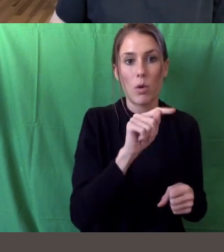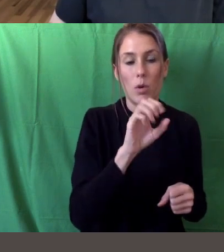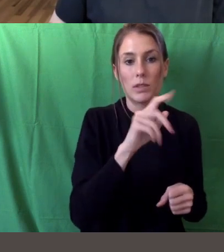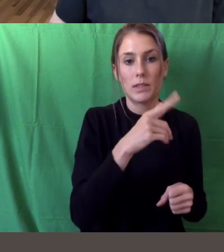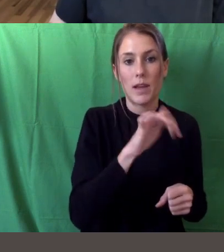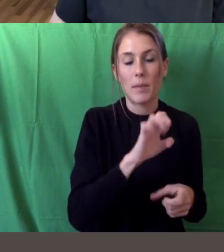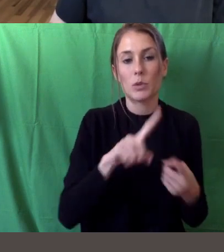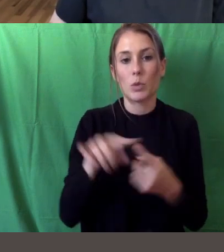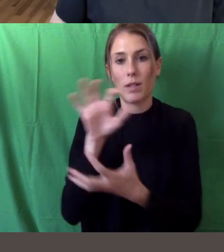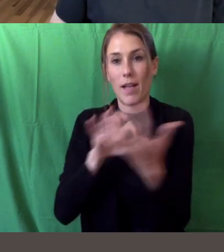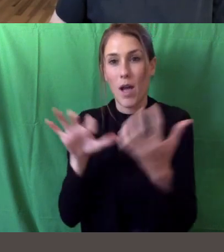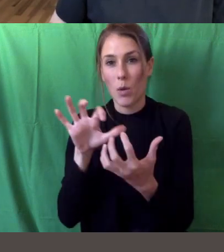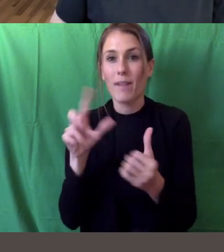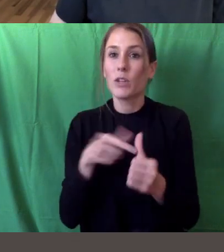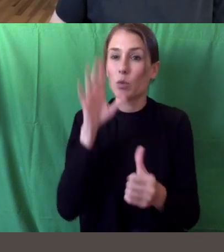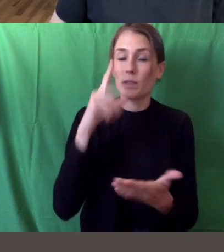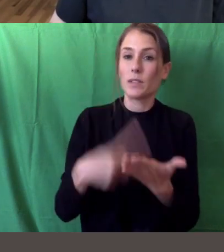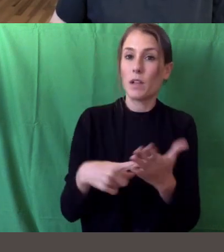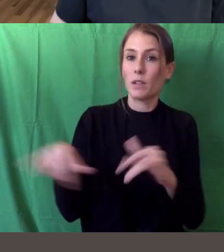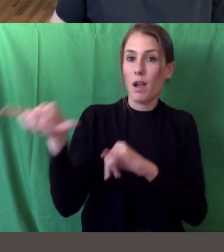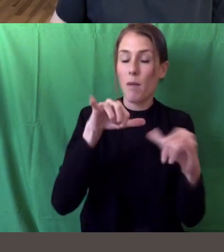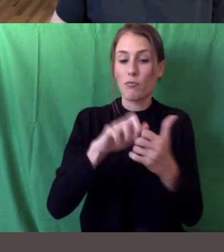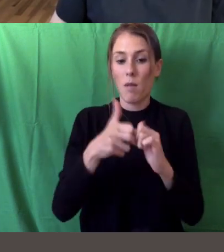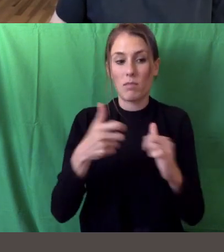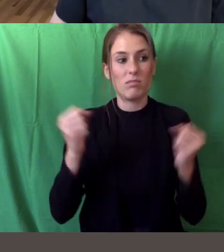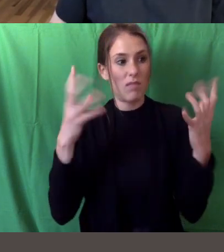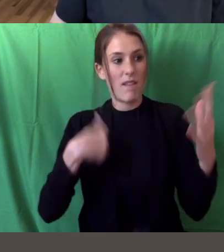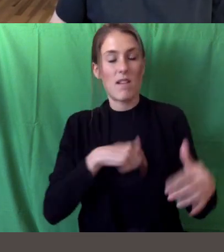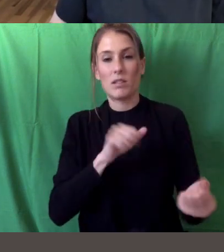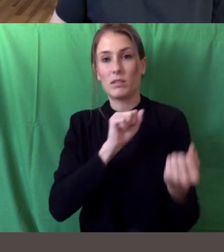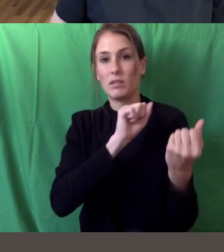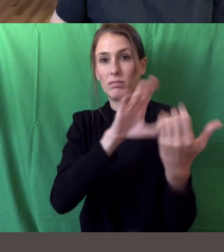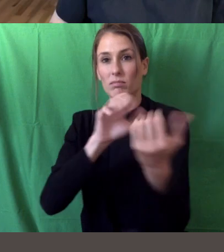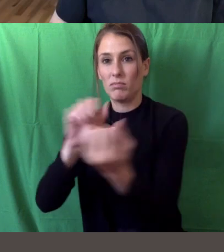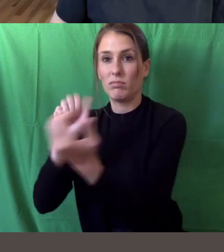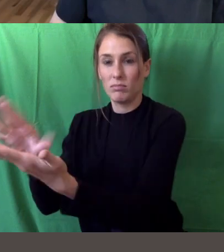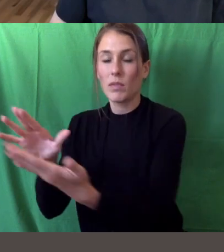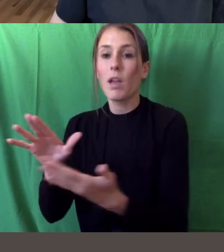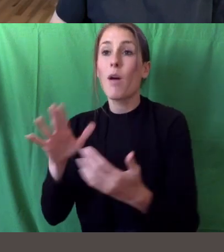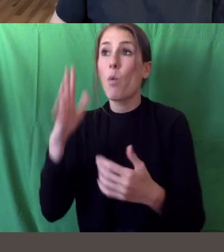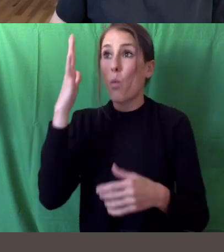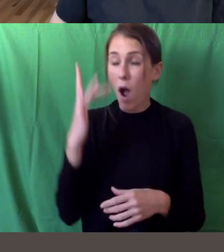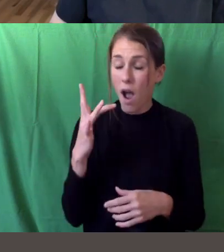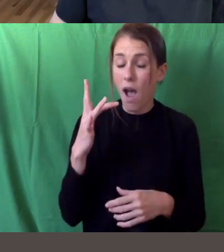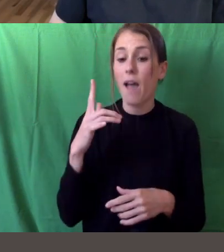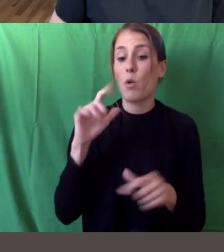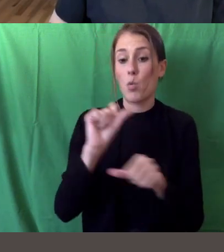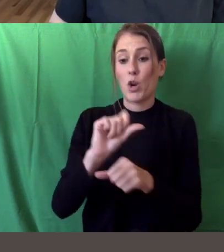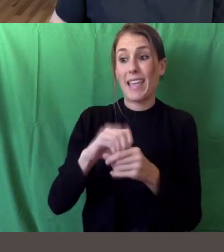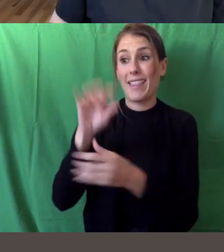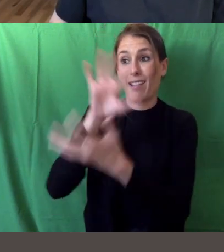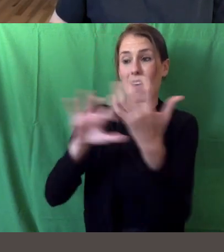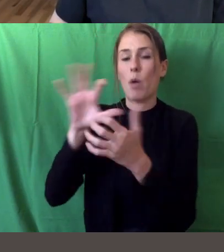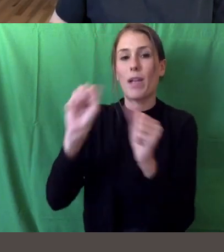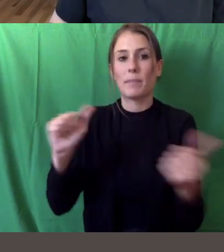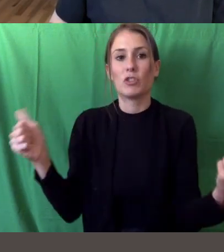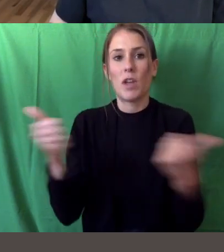First, we'll talk about a common problem that I think a lot of us have faced in the past, and why working in the cloud can be challenging. Next, I'll talk a bit about